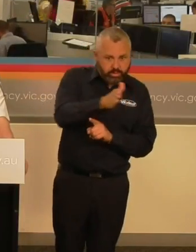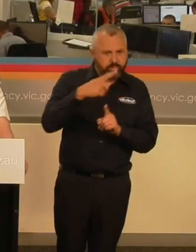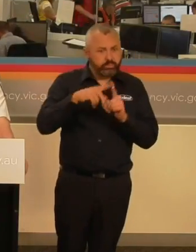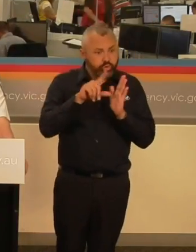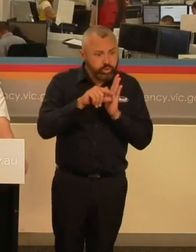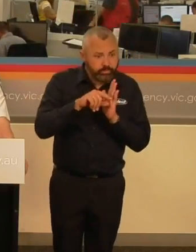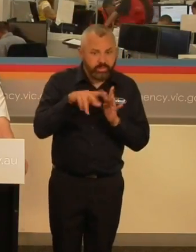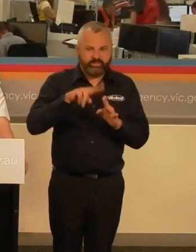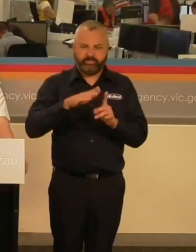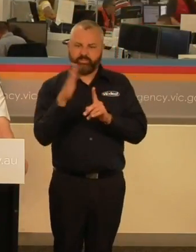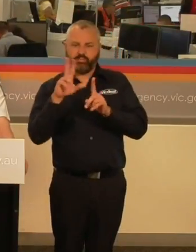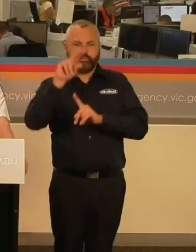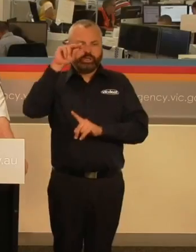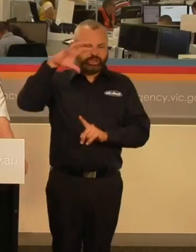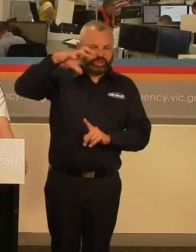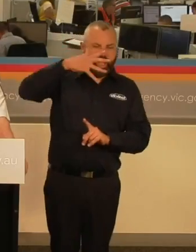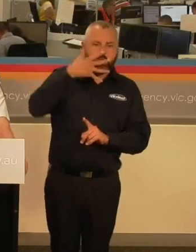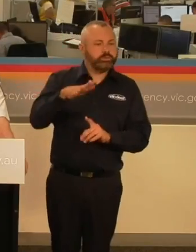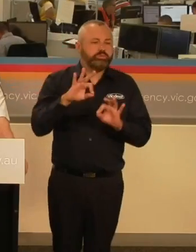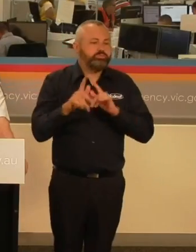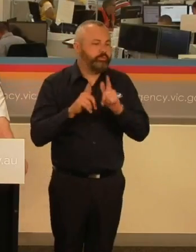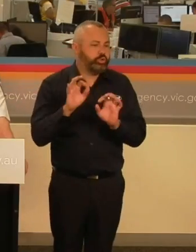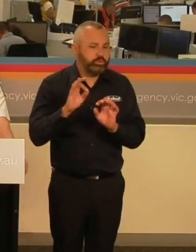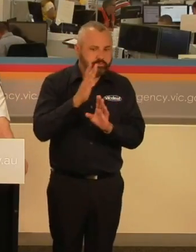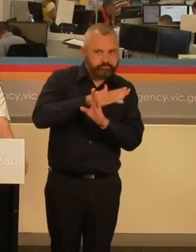hottest part of the day but also remember that will see Friday morning be